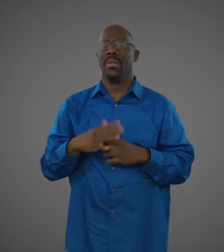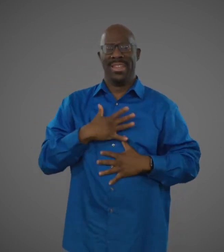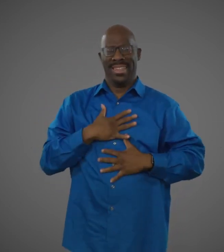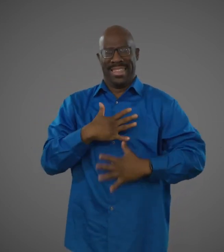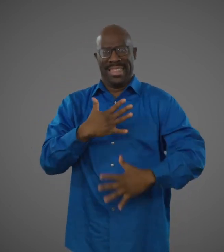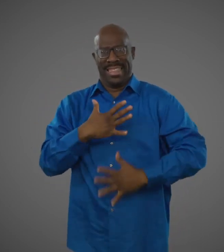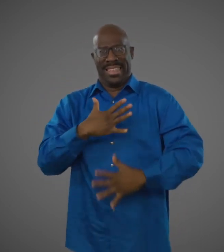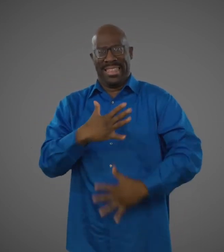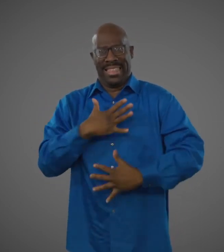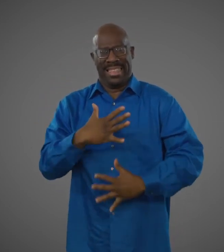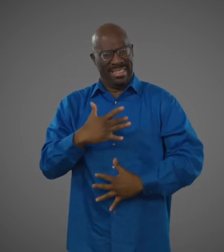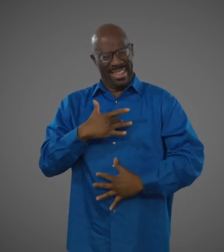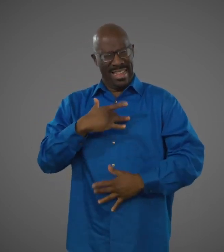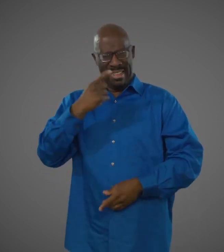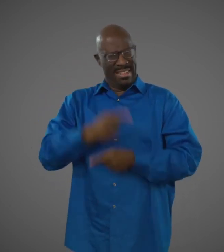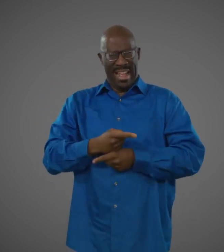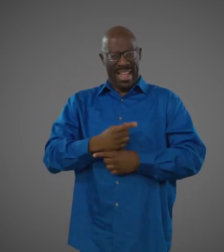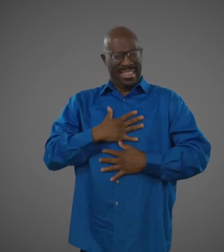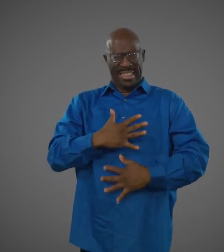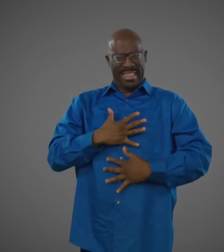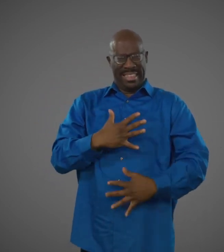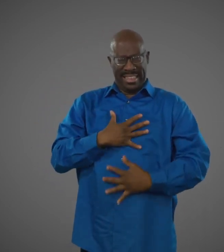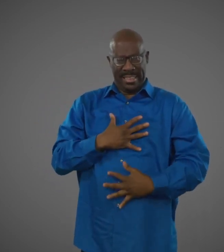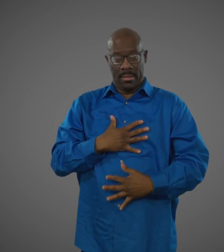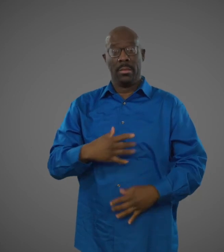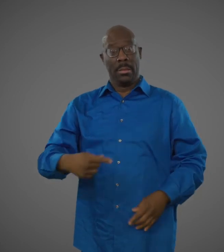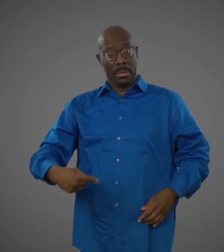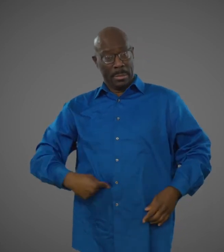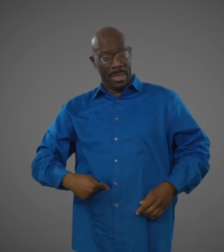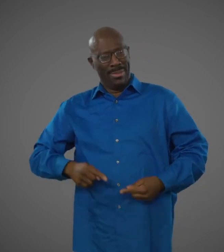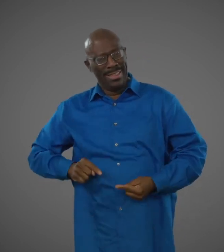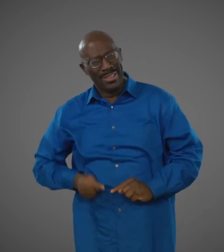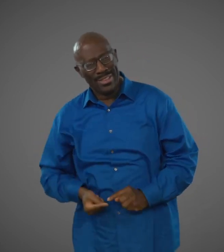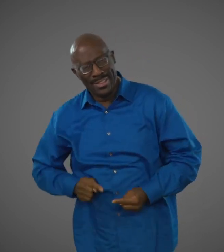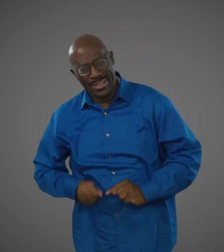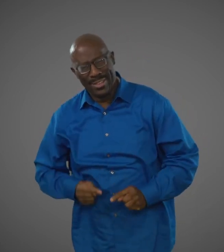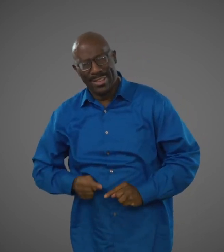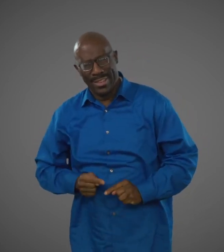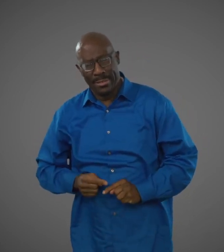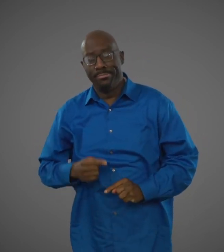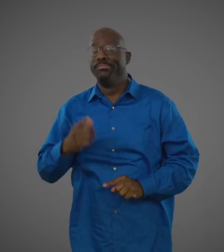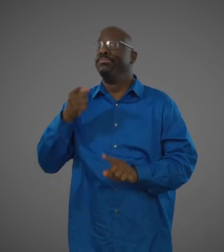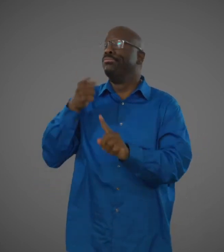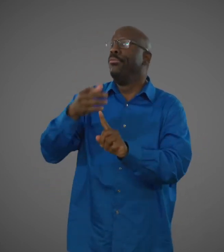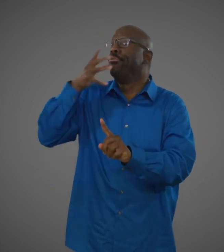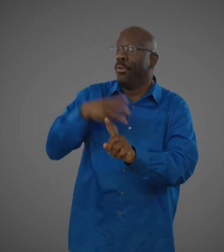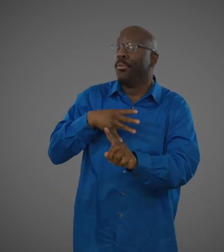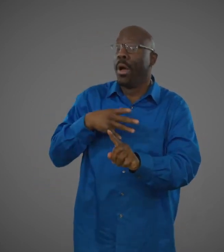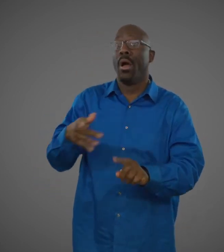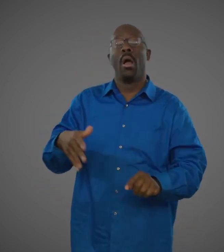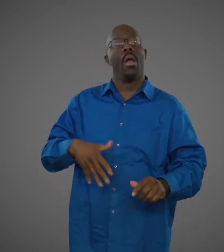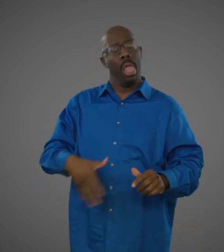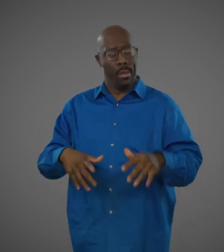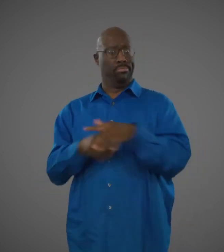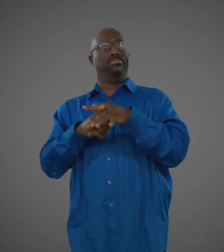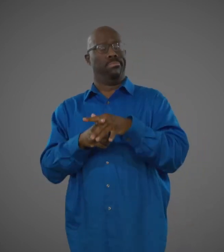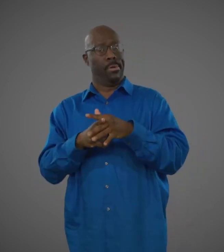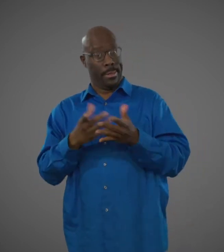Back pain. Rapid breathing or irregular breathing. Abdominal pain or in women